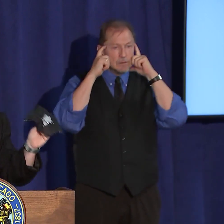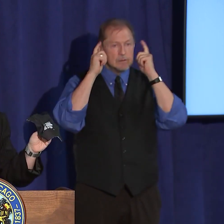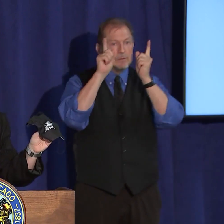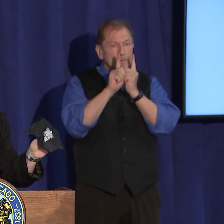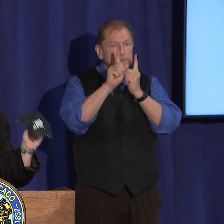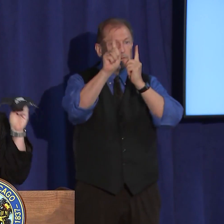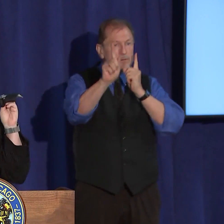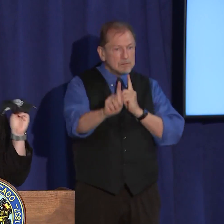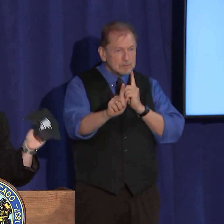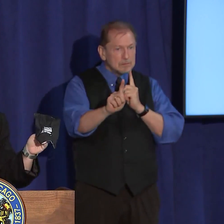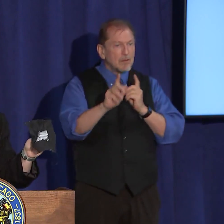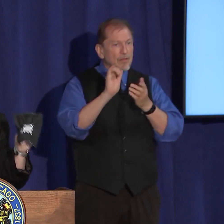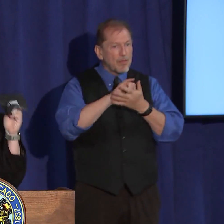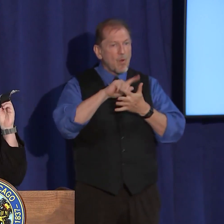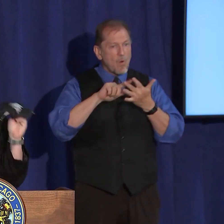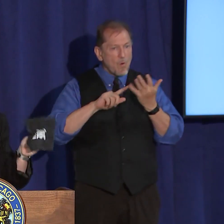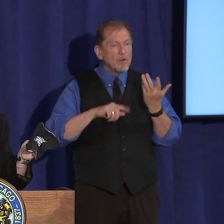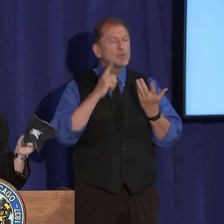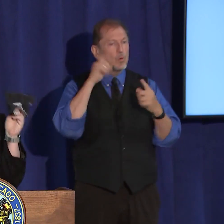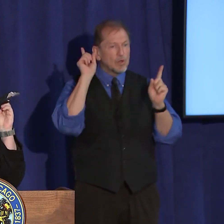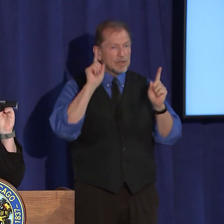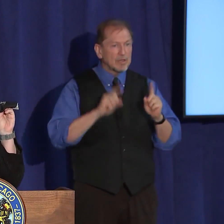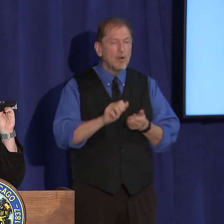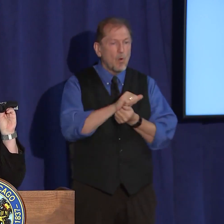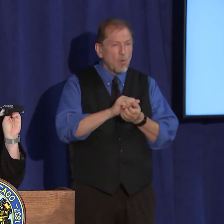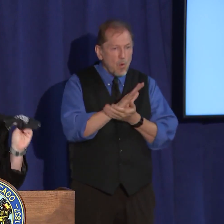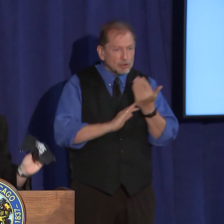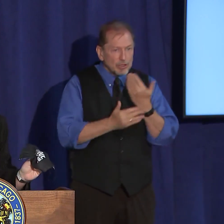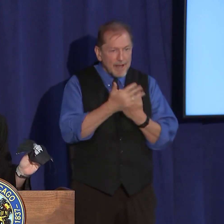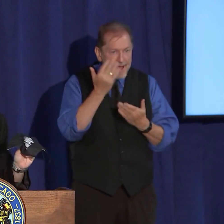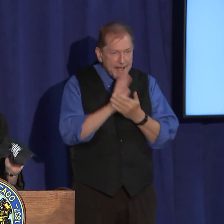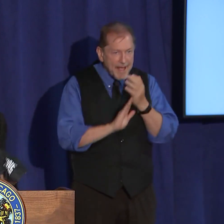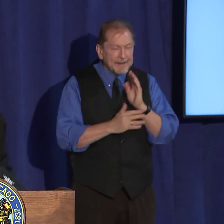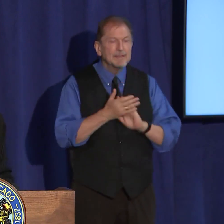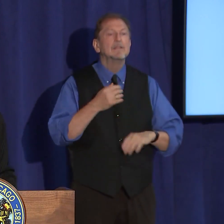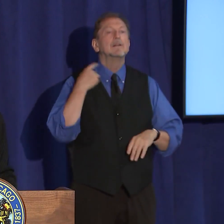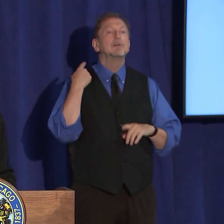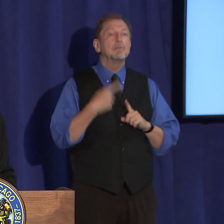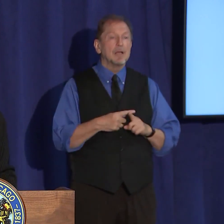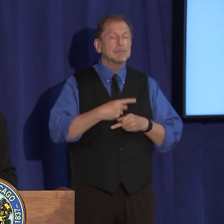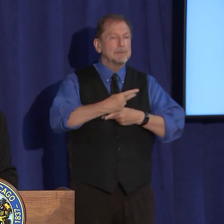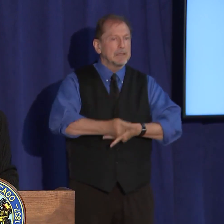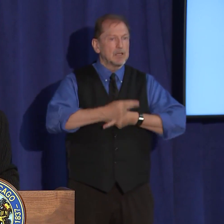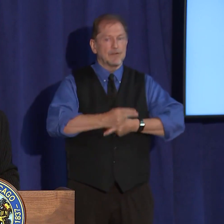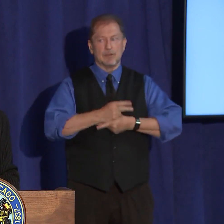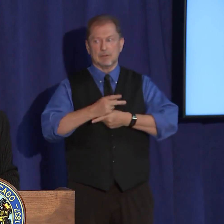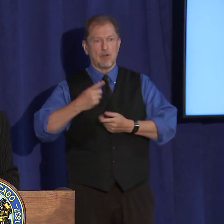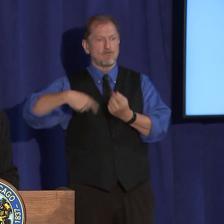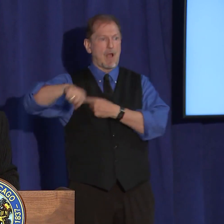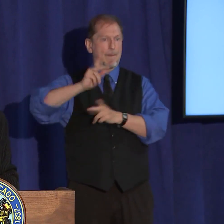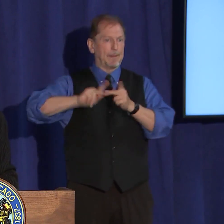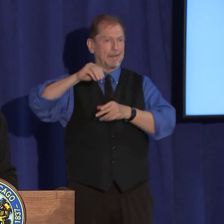RESIDENTS. IF THEY ARE GOING TO BE TRAVELING TO INDIANA. DO THE THINGS THAT YOU KNOW WORK WEAR YOUR MASK KEEP YOUR